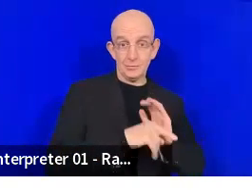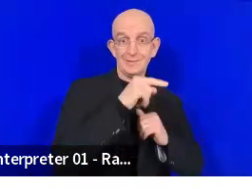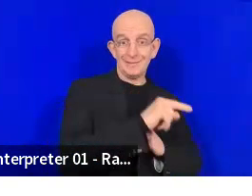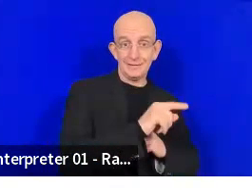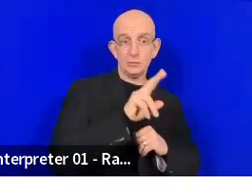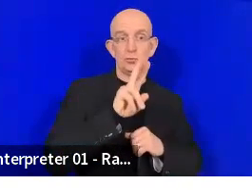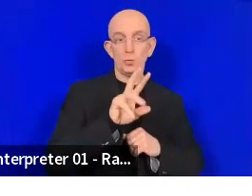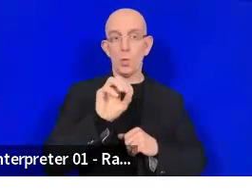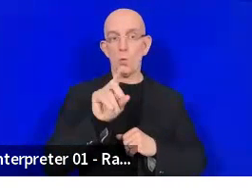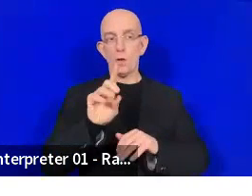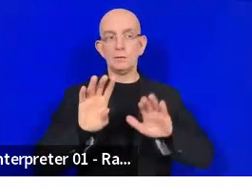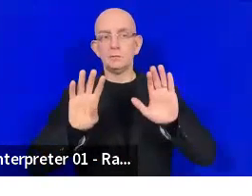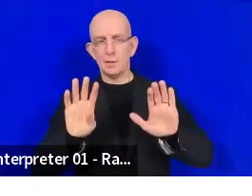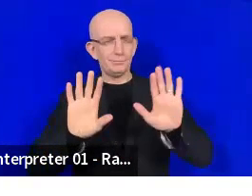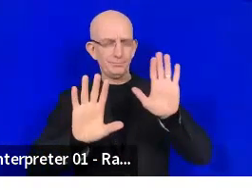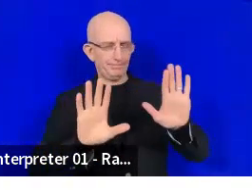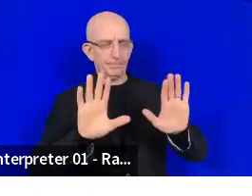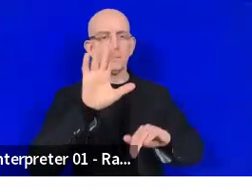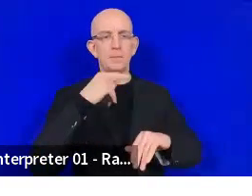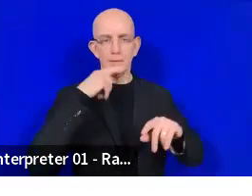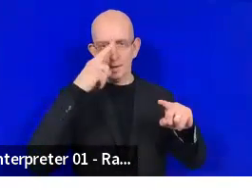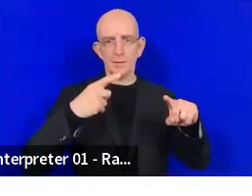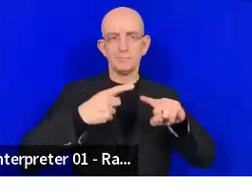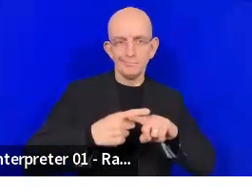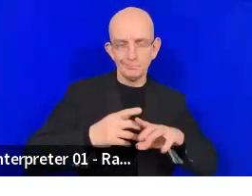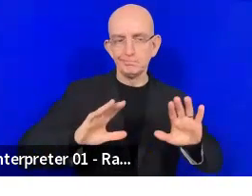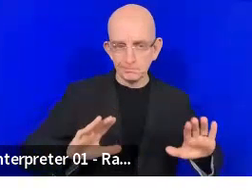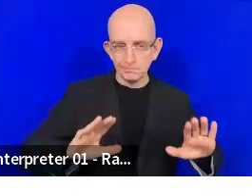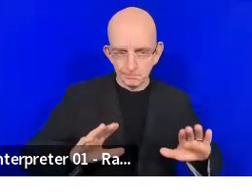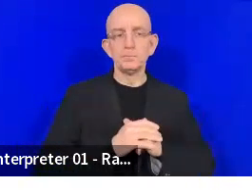to see leaders take action.